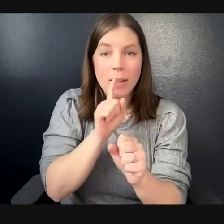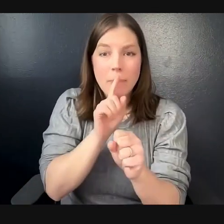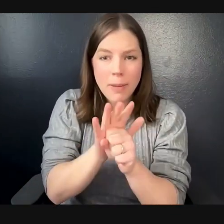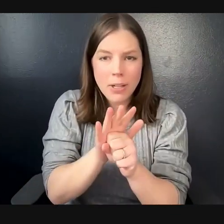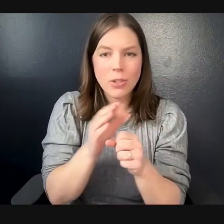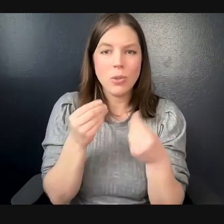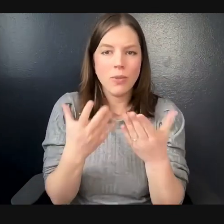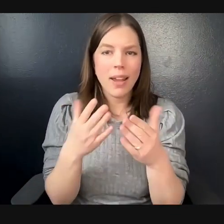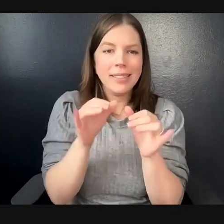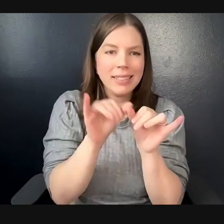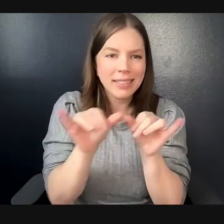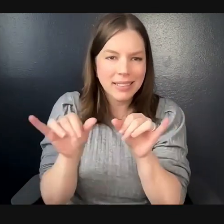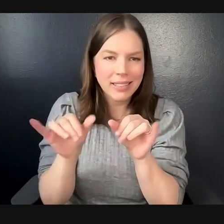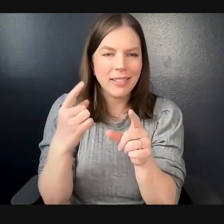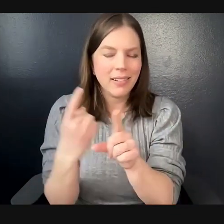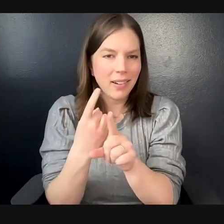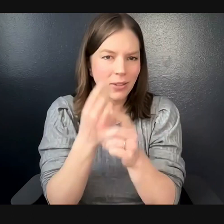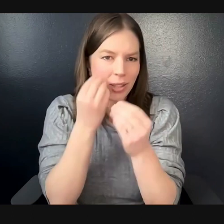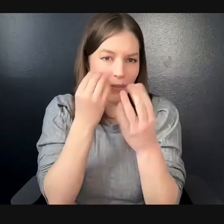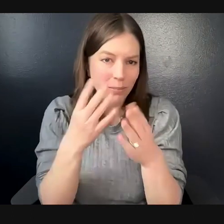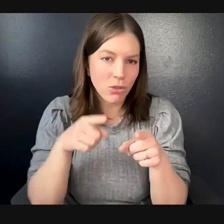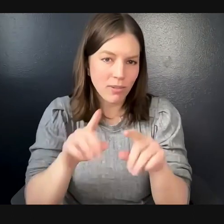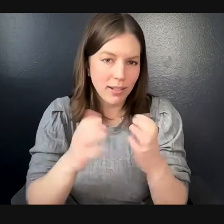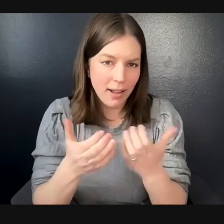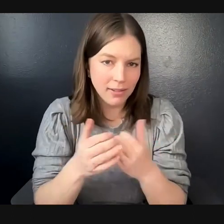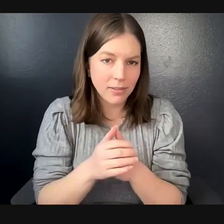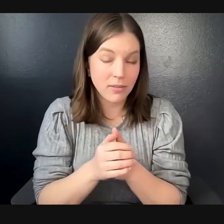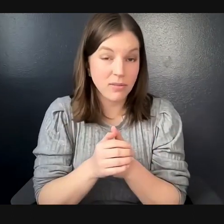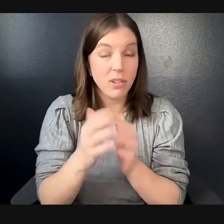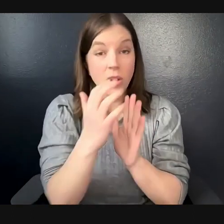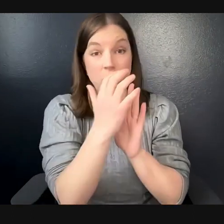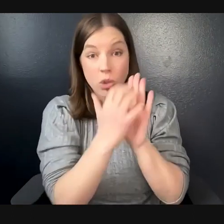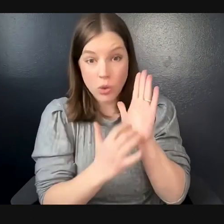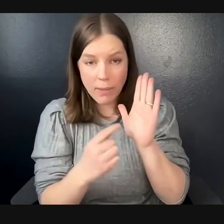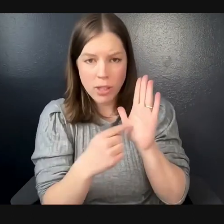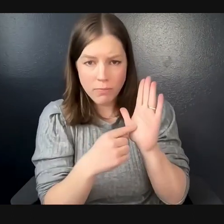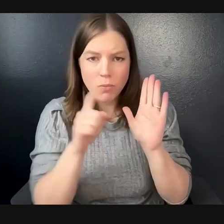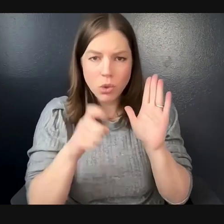by a trained professional with a commitment to providing consistent and accurate information in class.